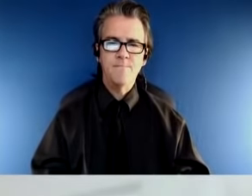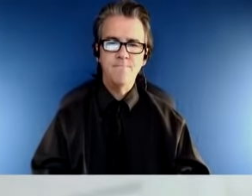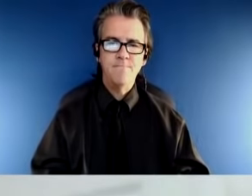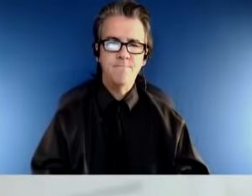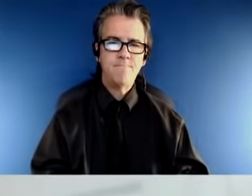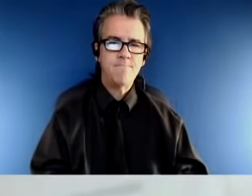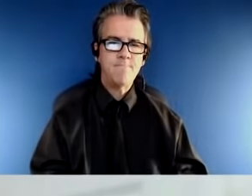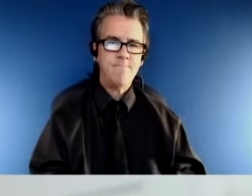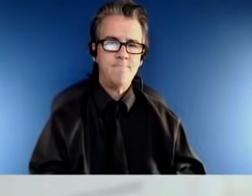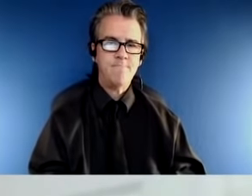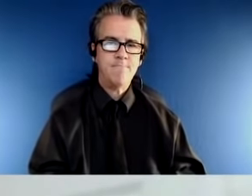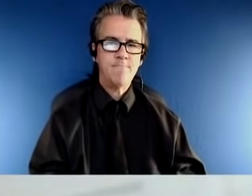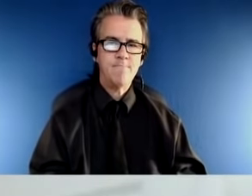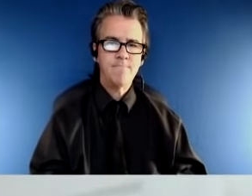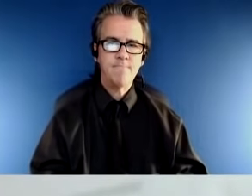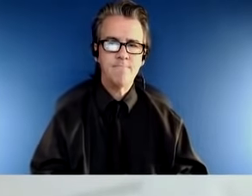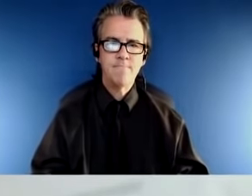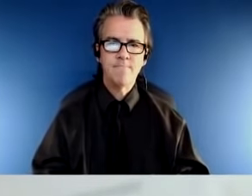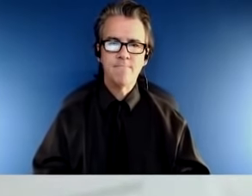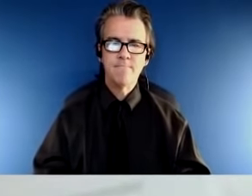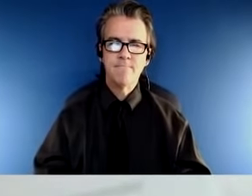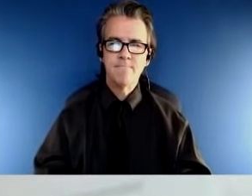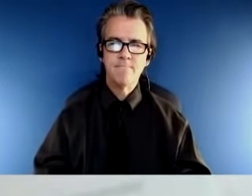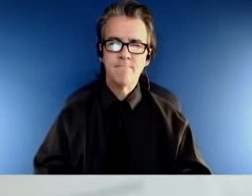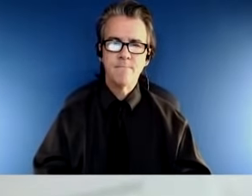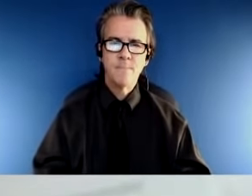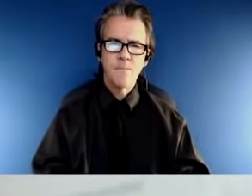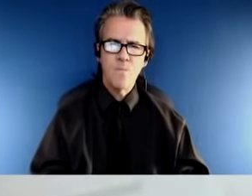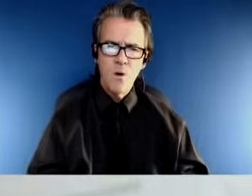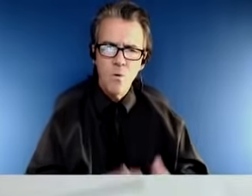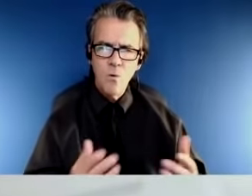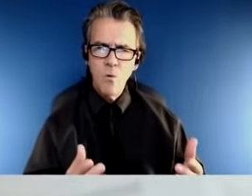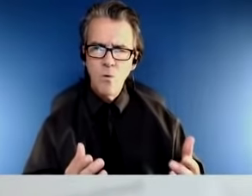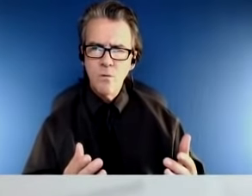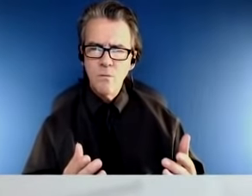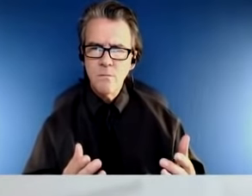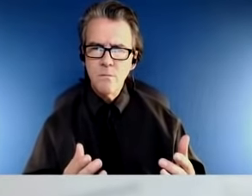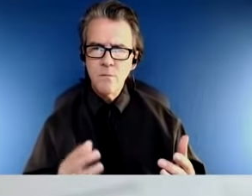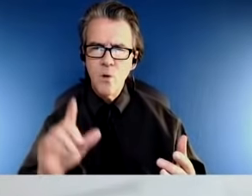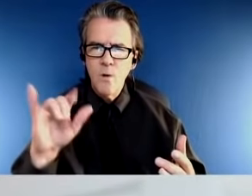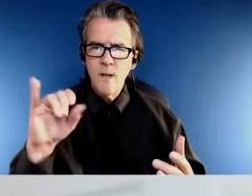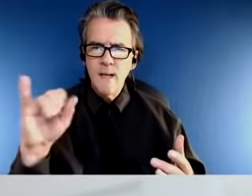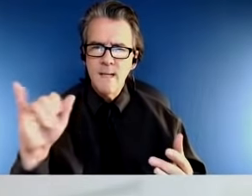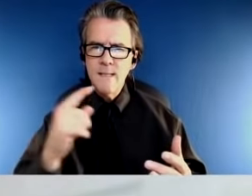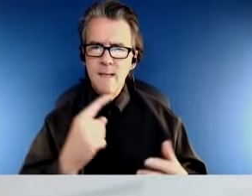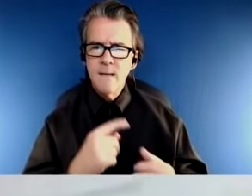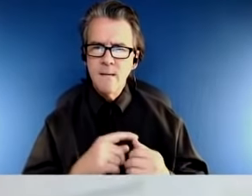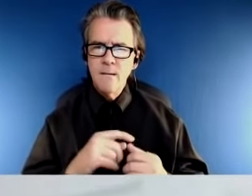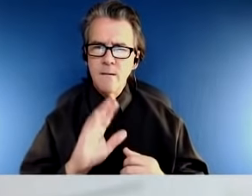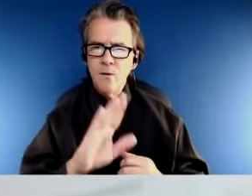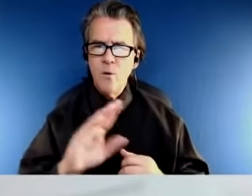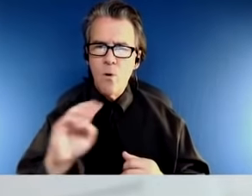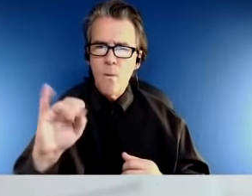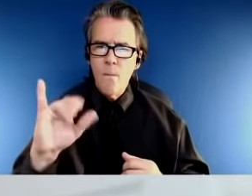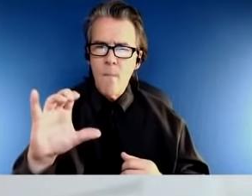since the very first notifications went out, and we continue to update those, to Mark's point, as conditions change.